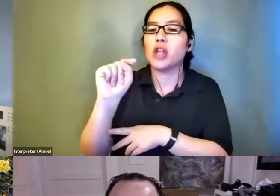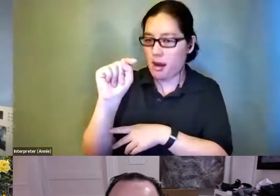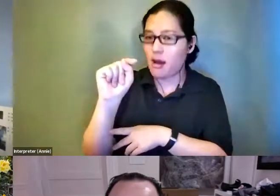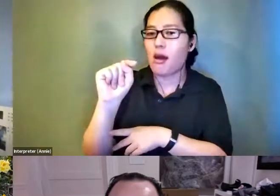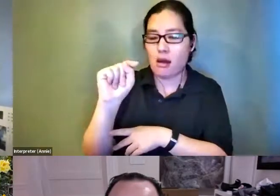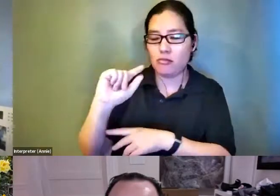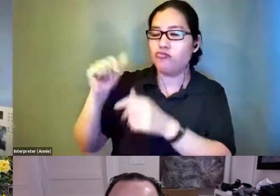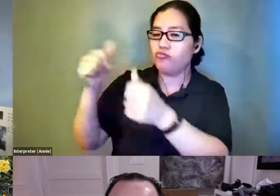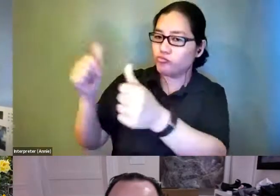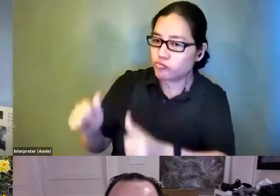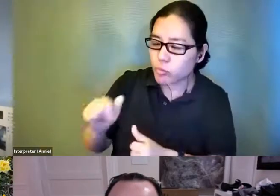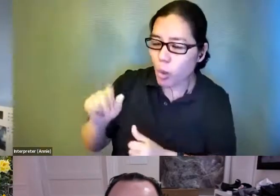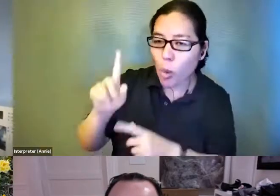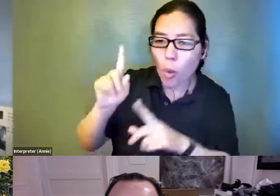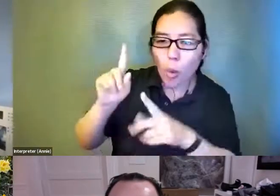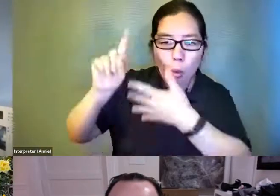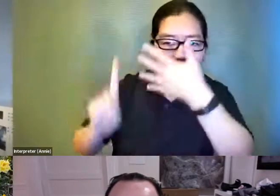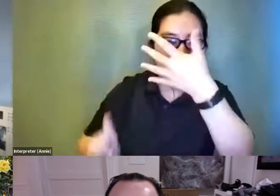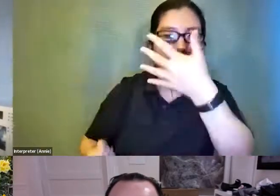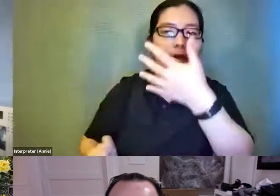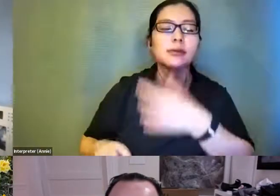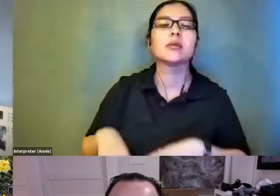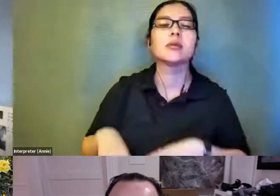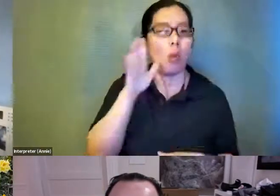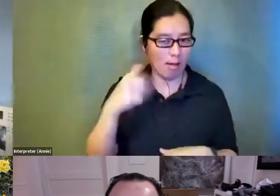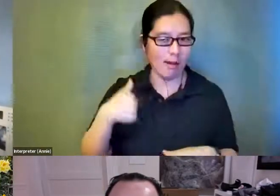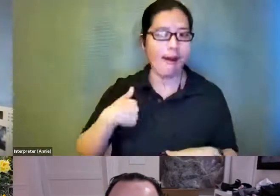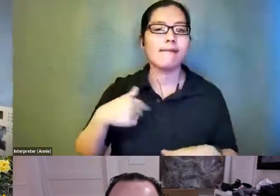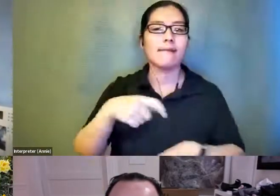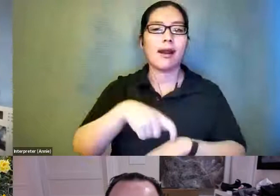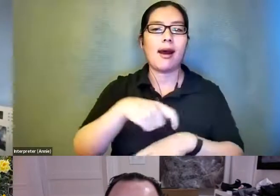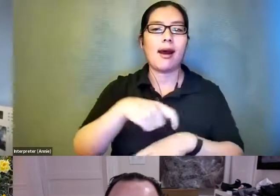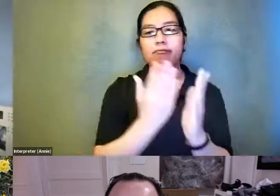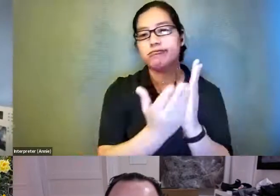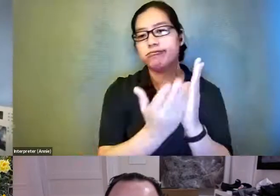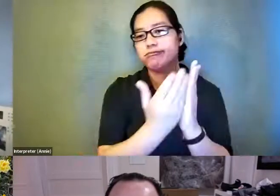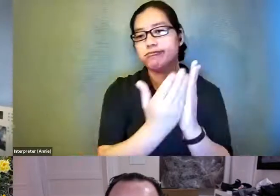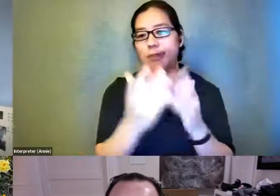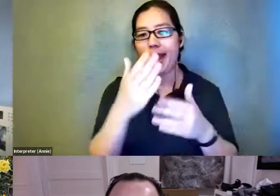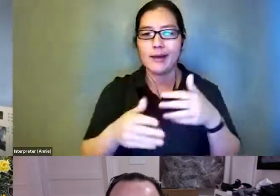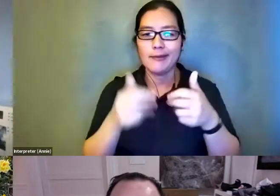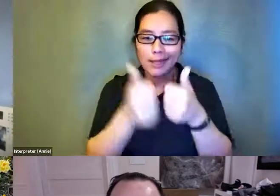. We will have time for Q&A on all our panels. But also use it to share who you are.